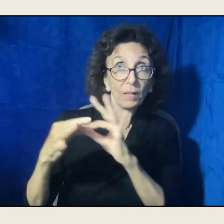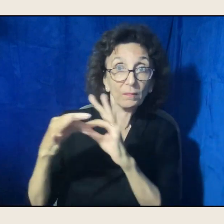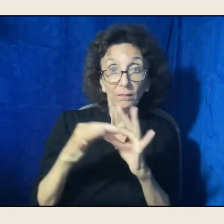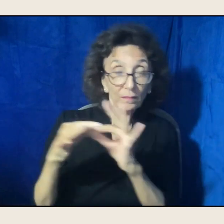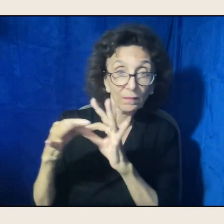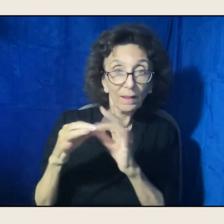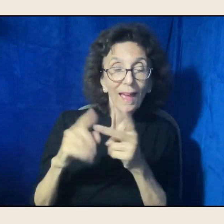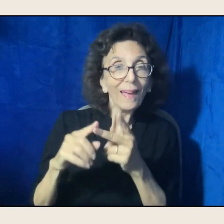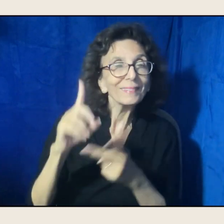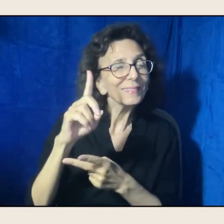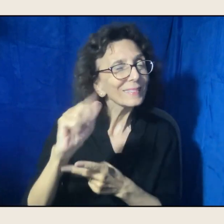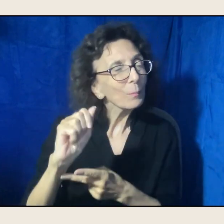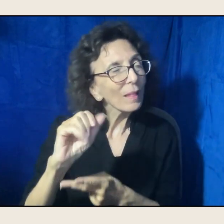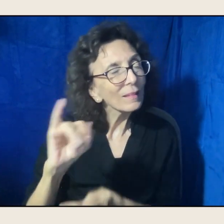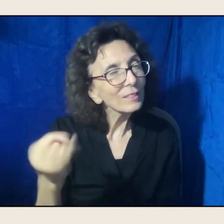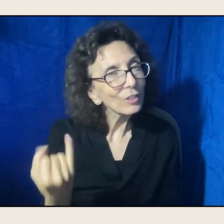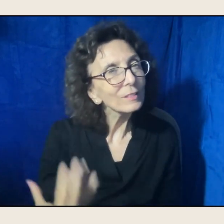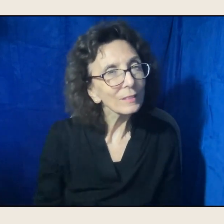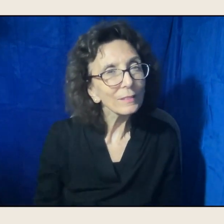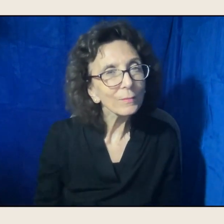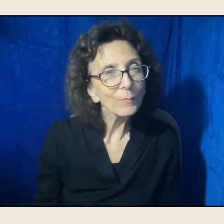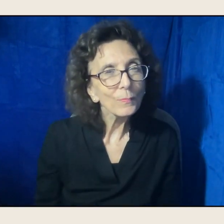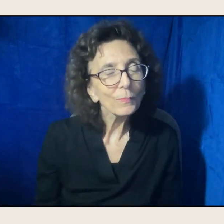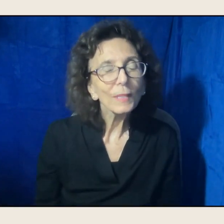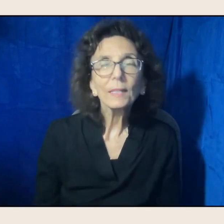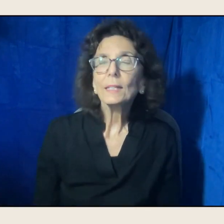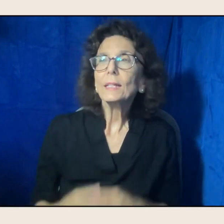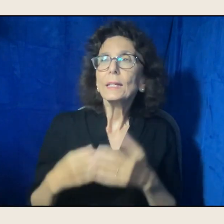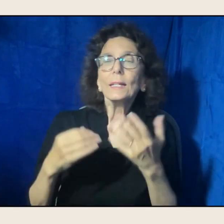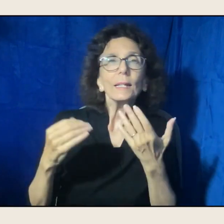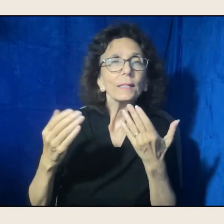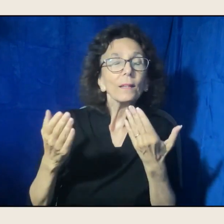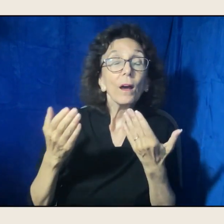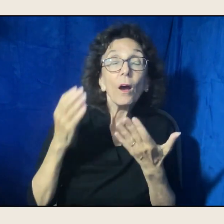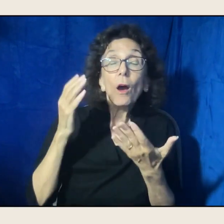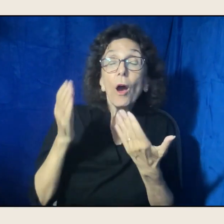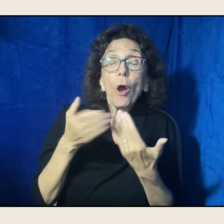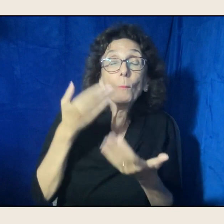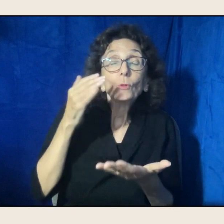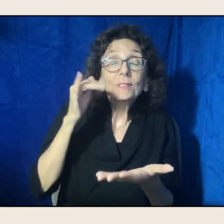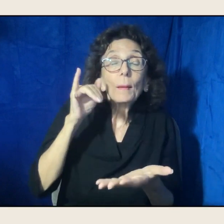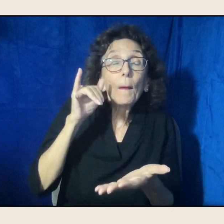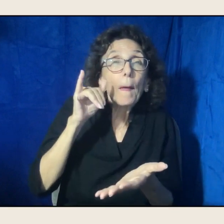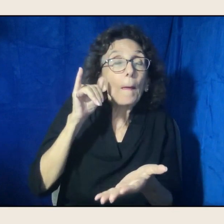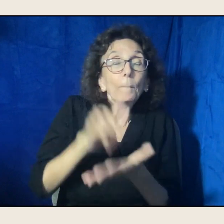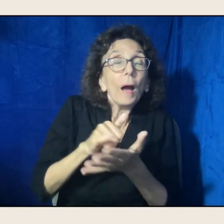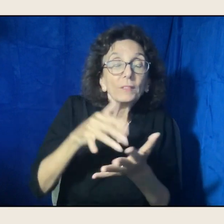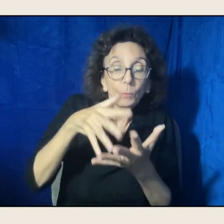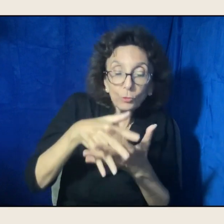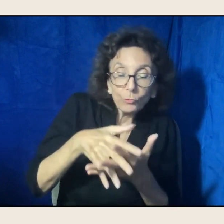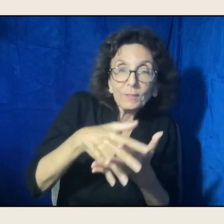It's almost impossible to extract one from the other because they are just so intertwined.